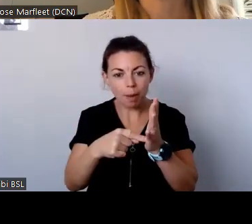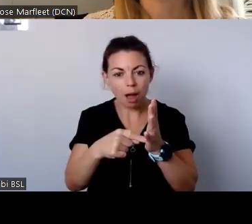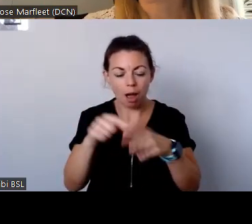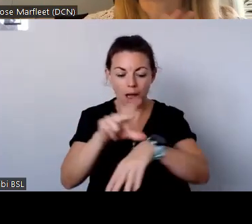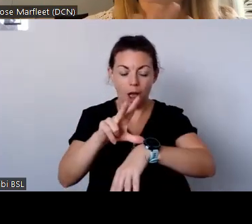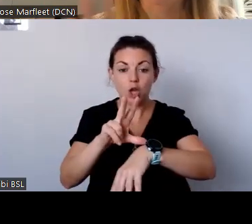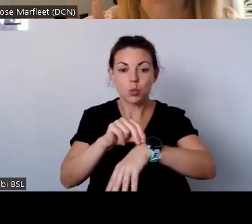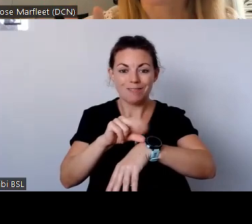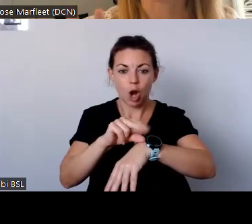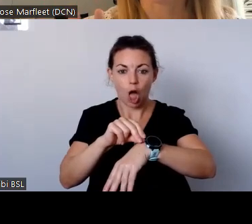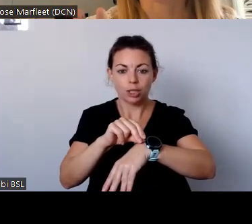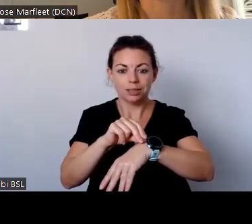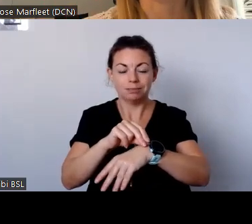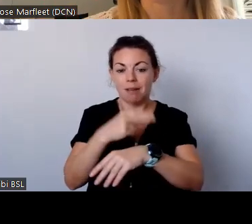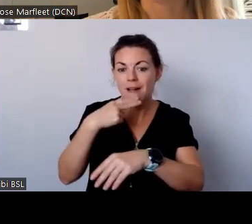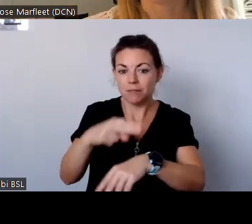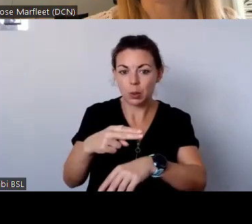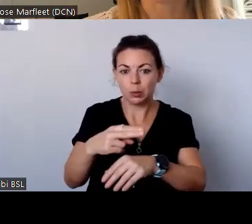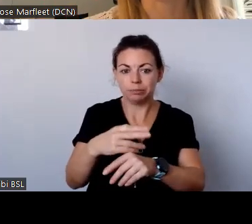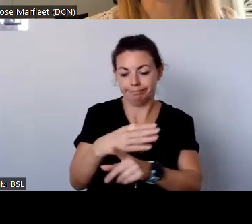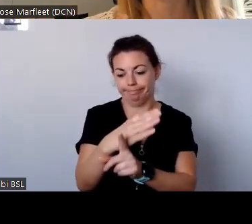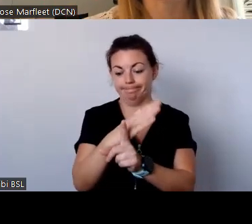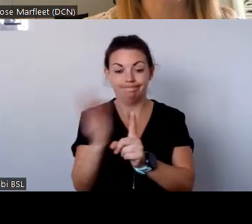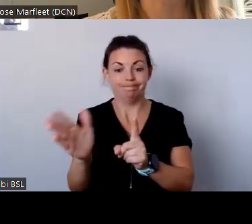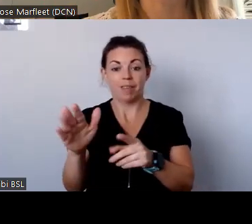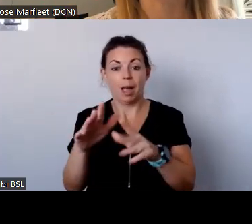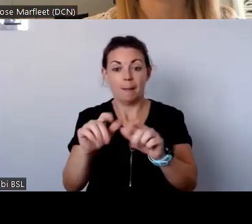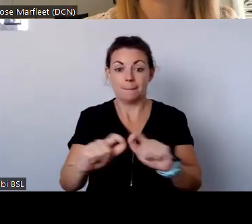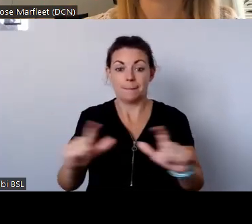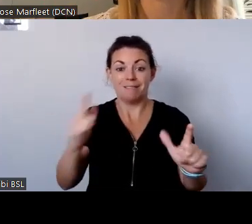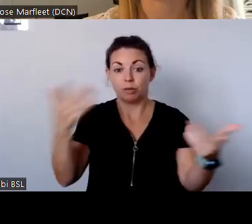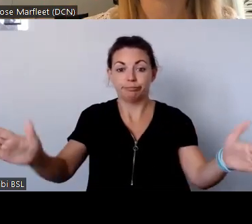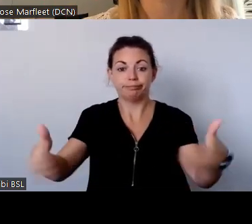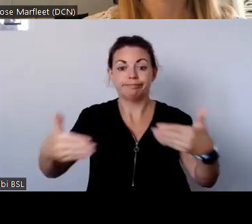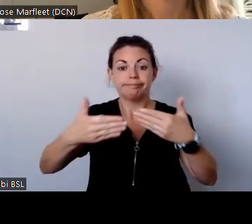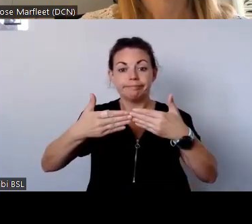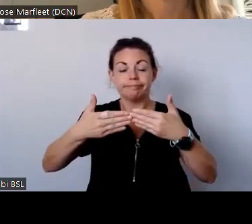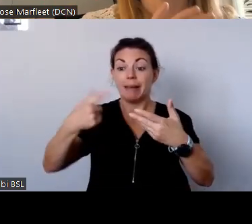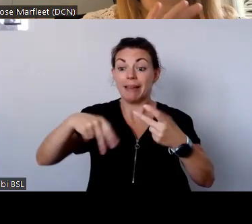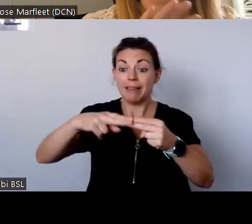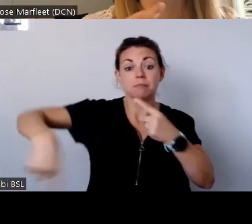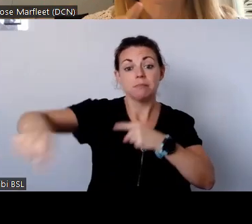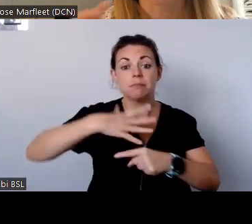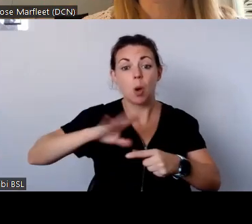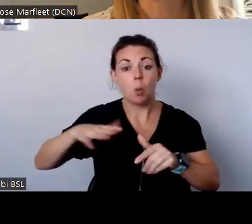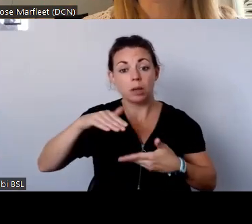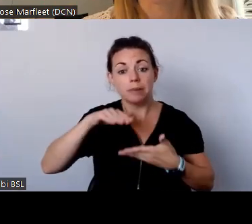We can't take submissions after that point, the platform will close. Please make sure that if you're planning to enter, you've completed your entry